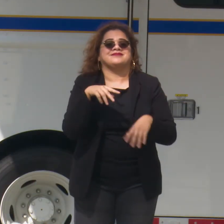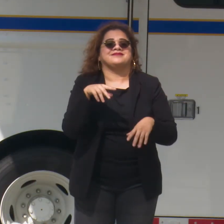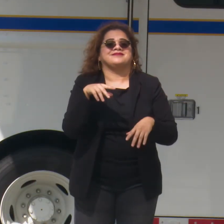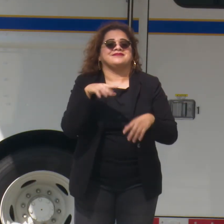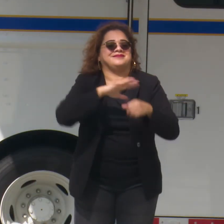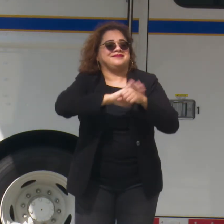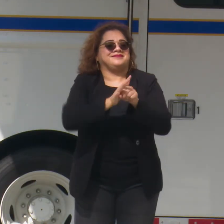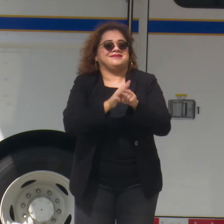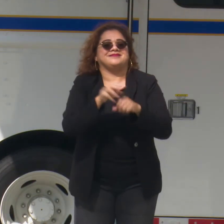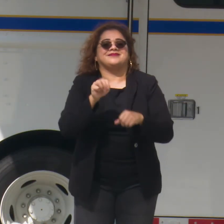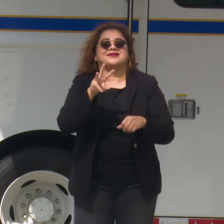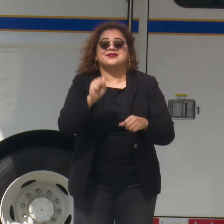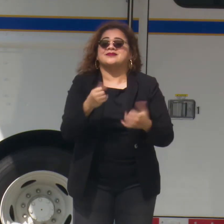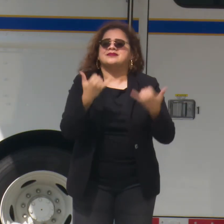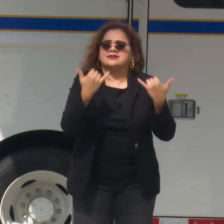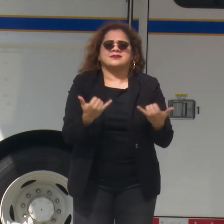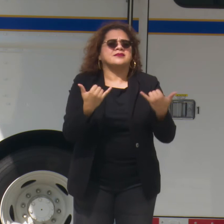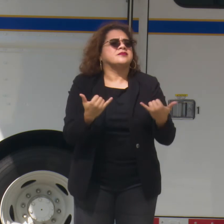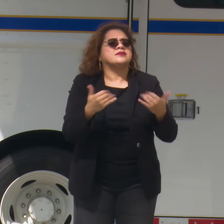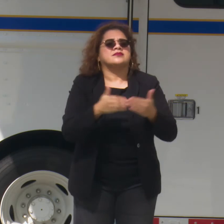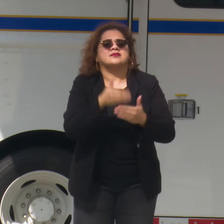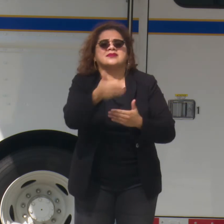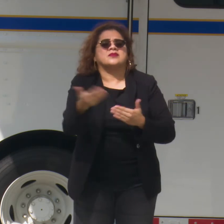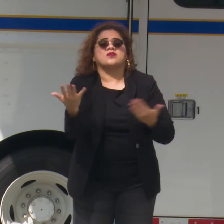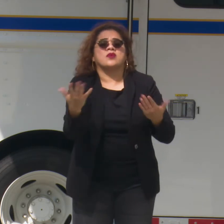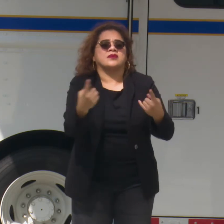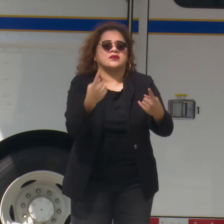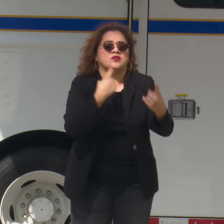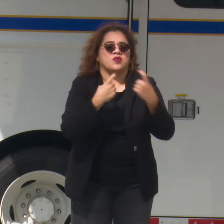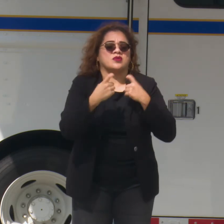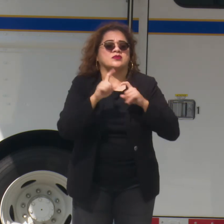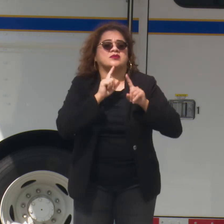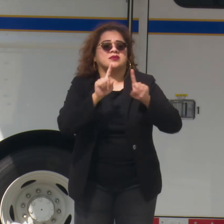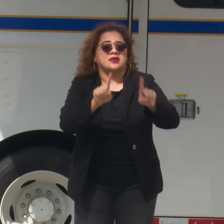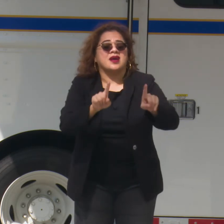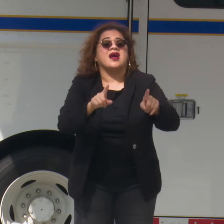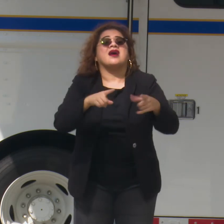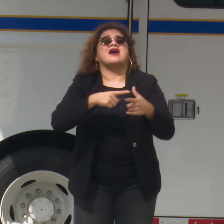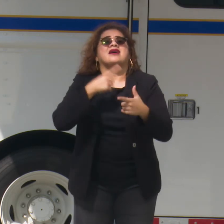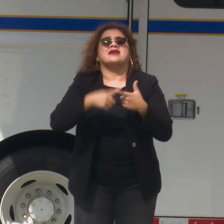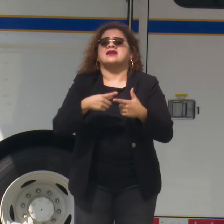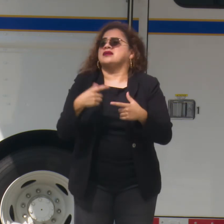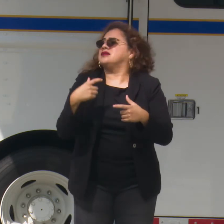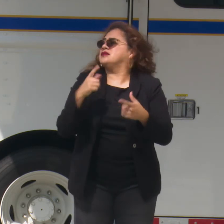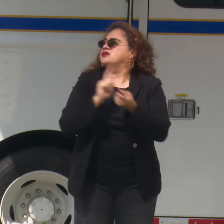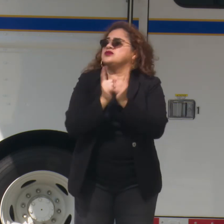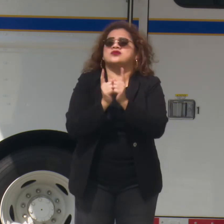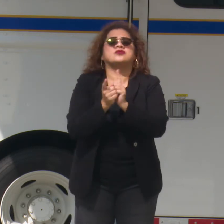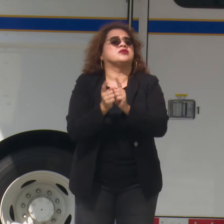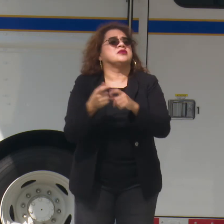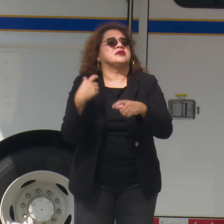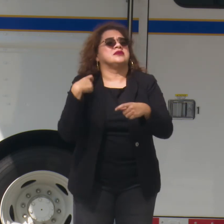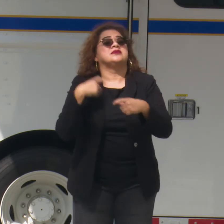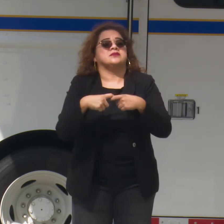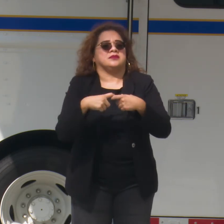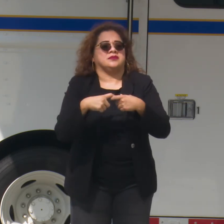I think we're going to do some questions first and then at the end of the questions, we'll do the translation for for the health department piece just to make sure that we stay on time as well. So